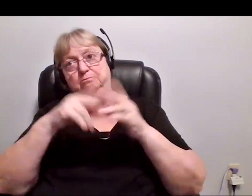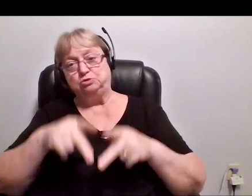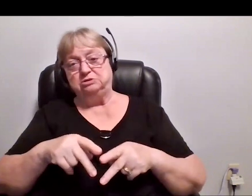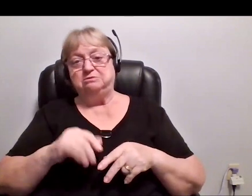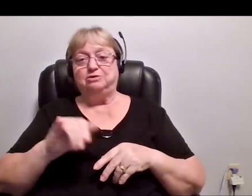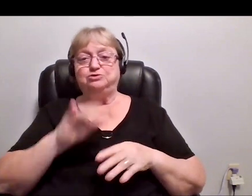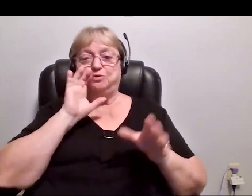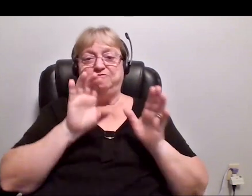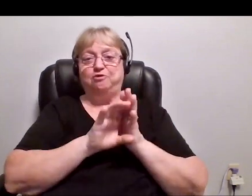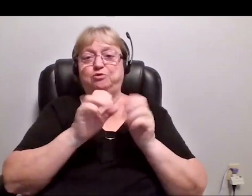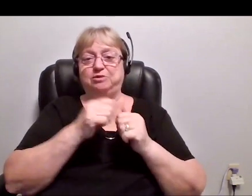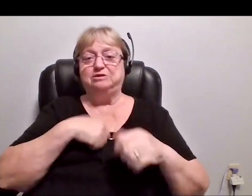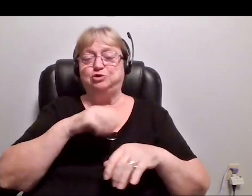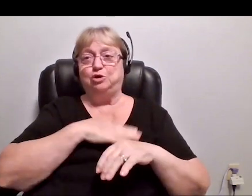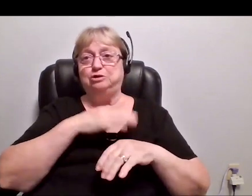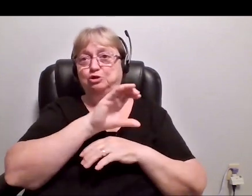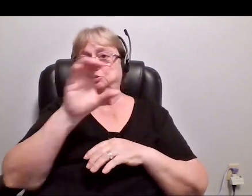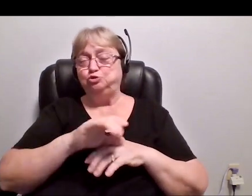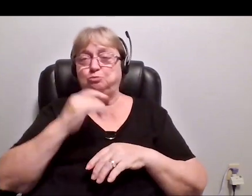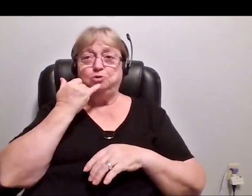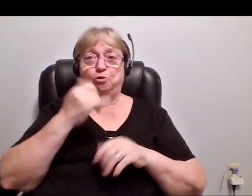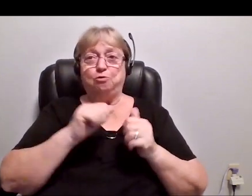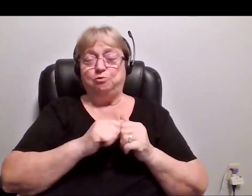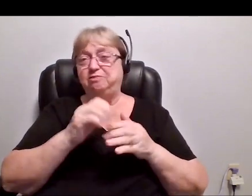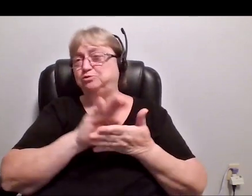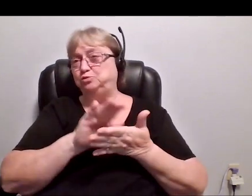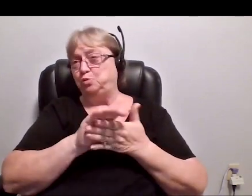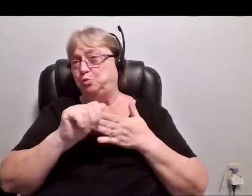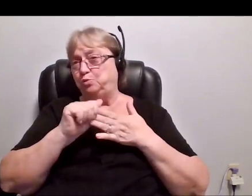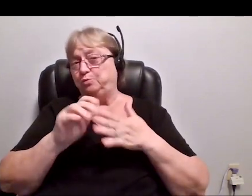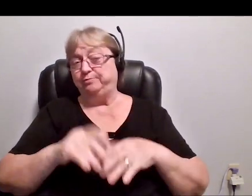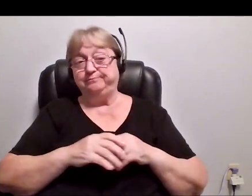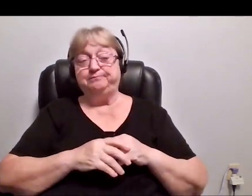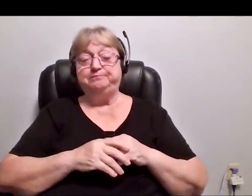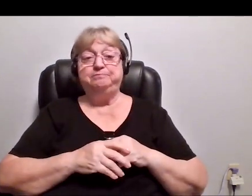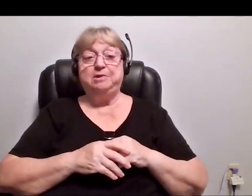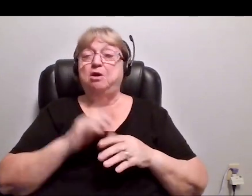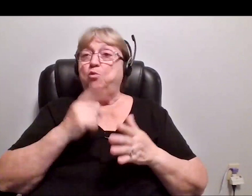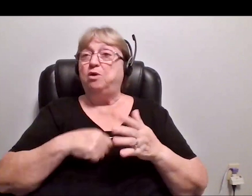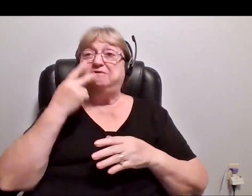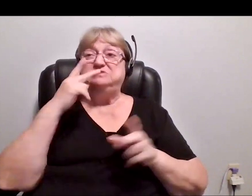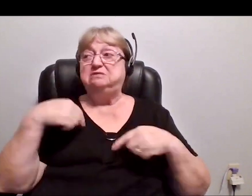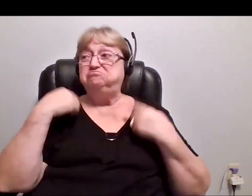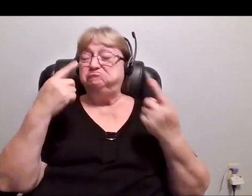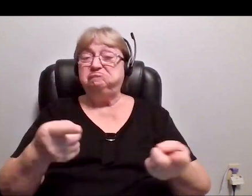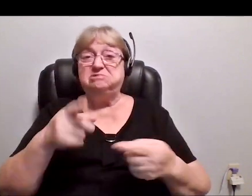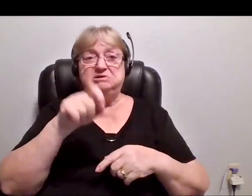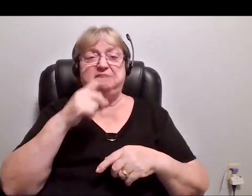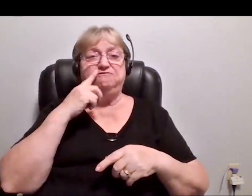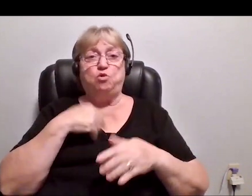with the leaders at the school. Themes overall that I've seen is the need for accessible workflows for blind and low vision